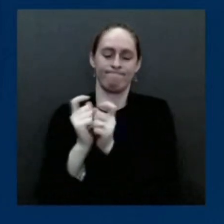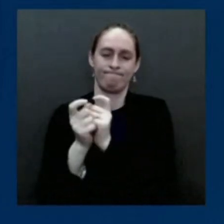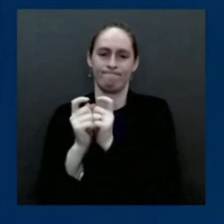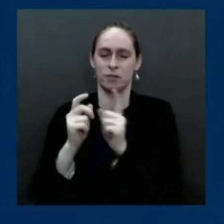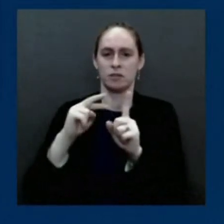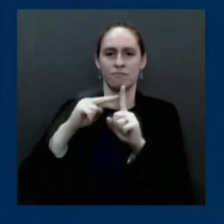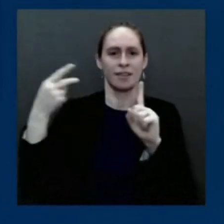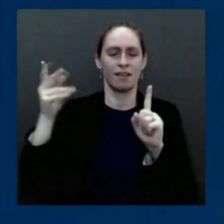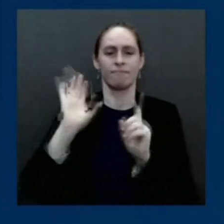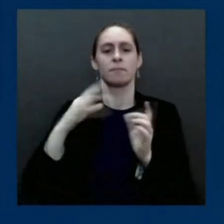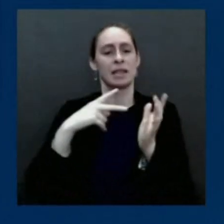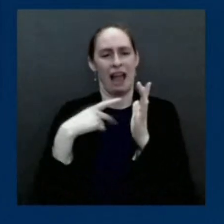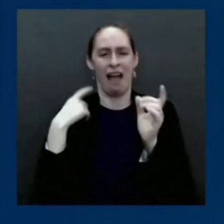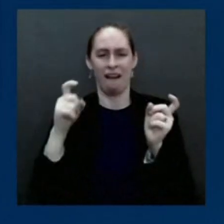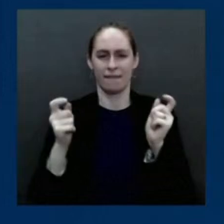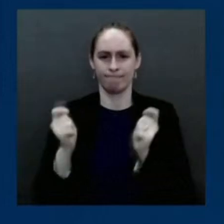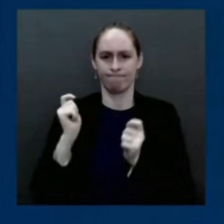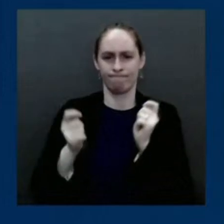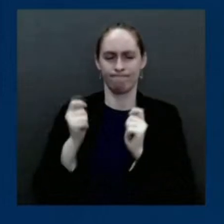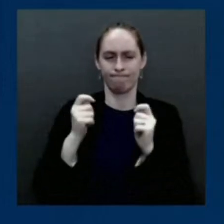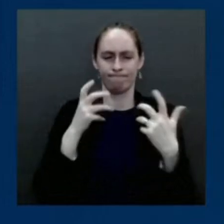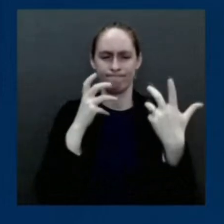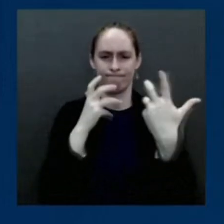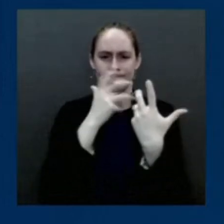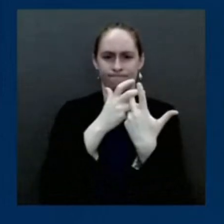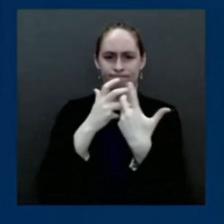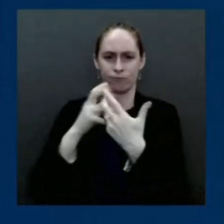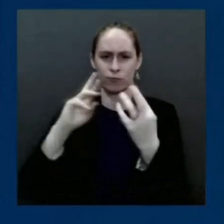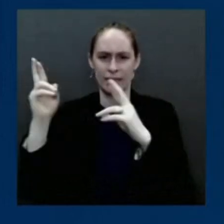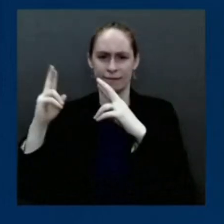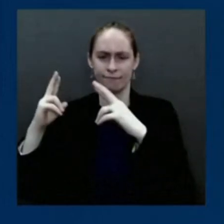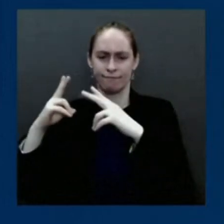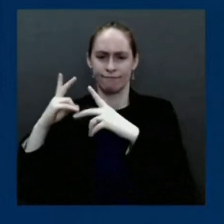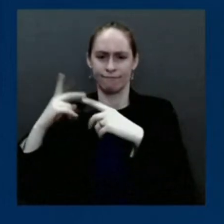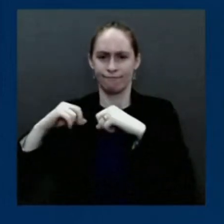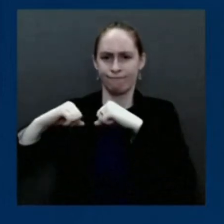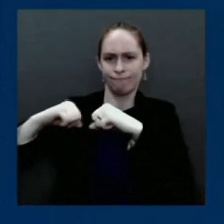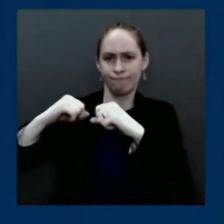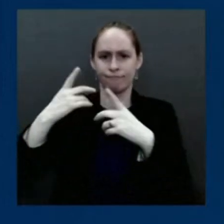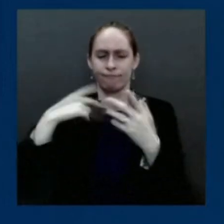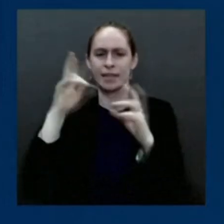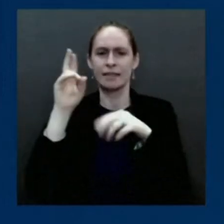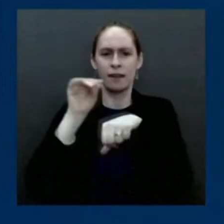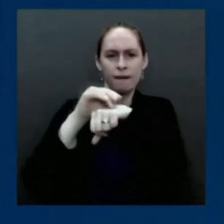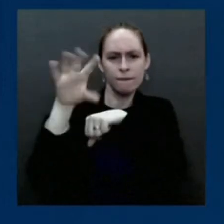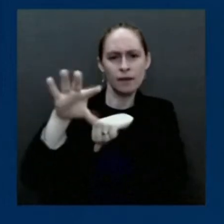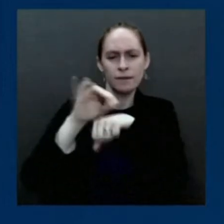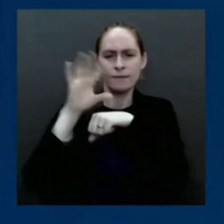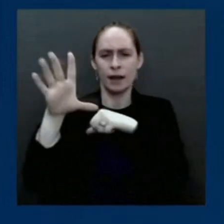MUST ADAPT WITH IT. AND IT IS IN THAT CONTEXT